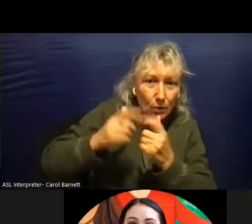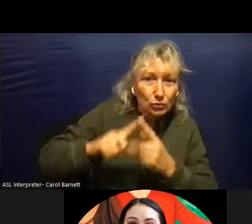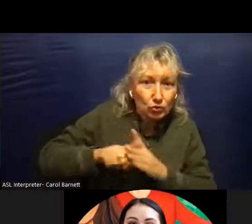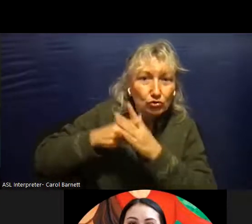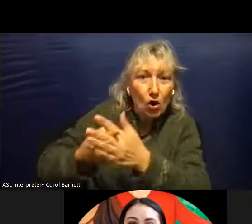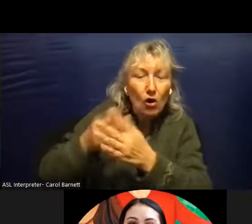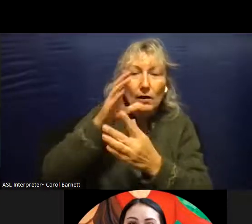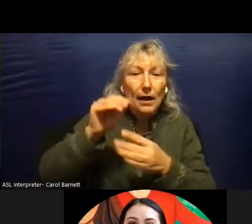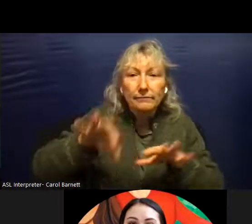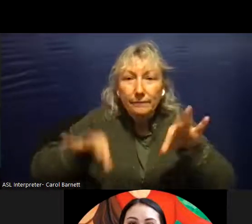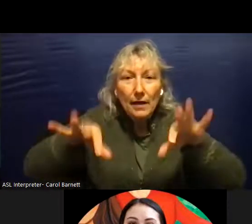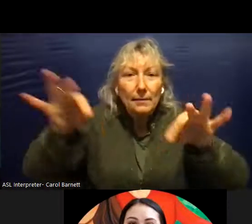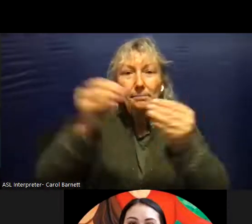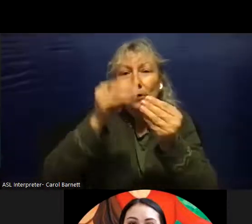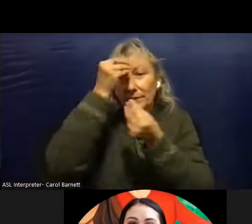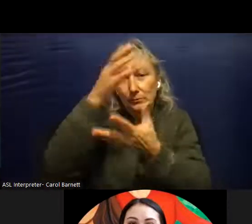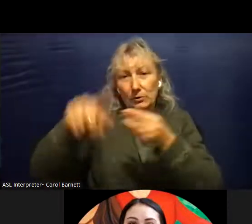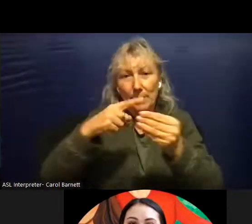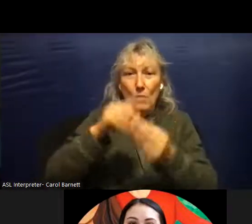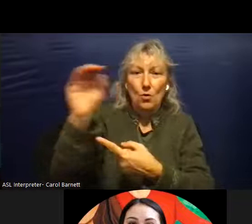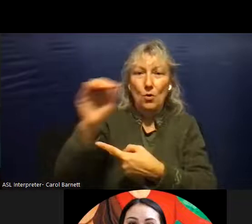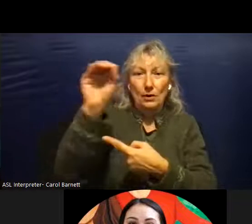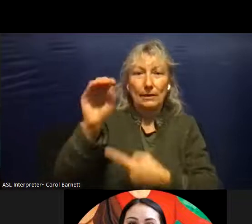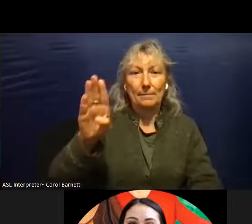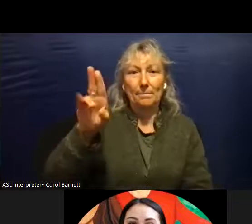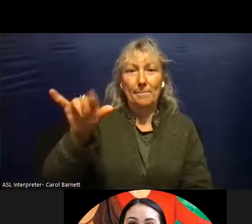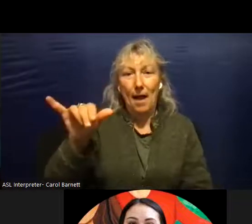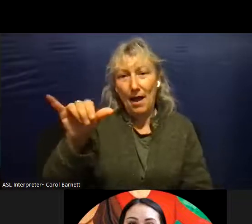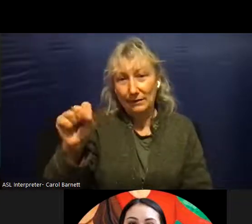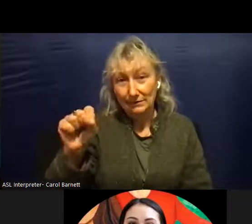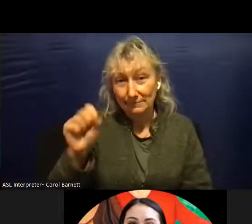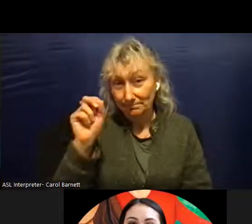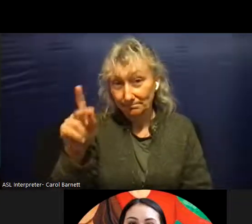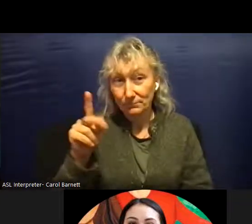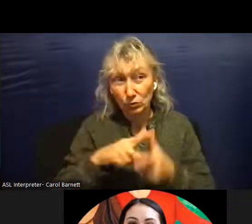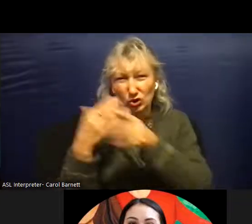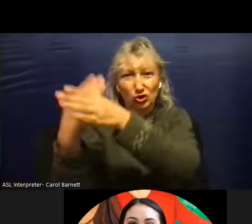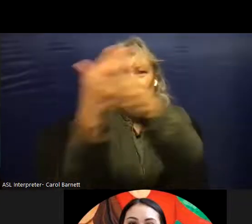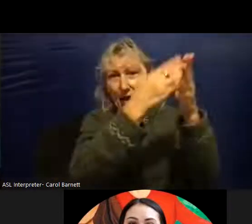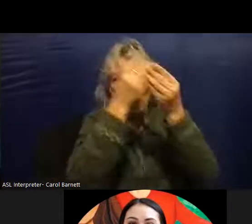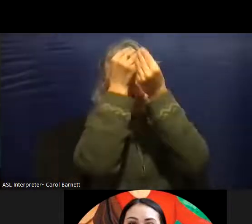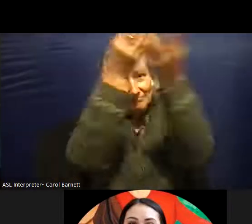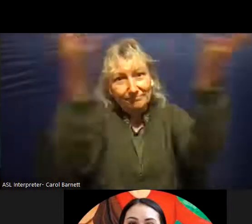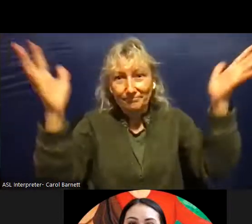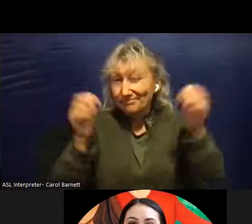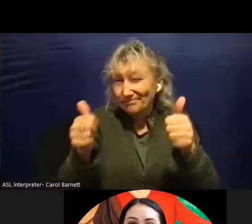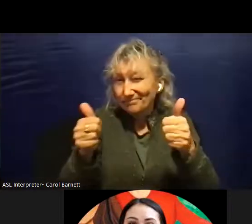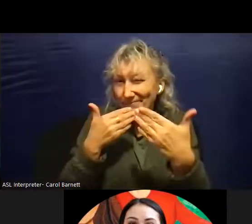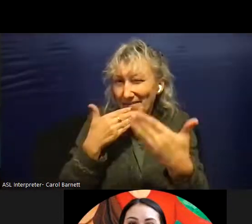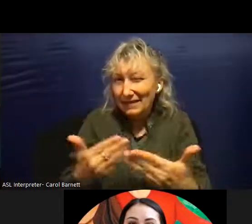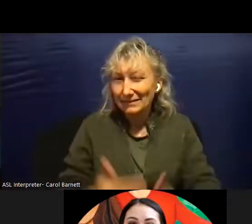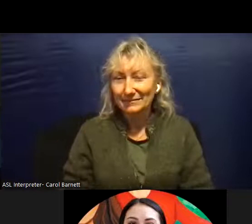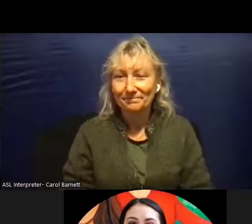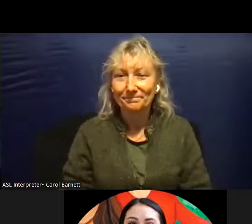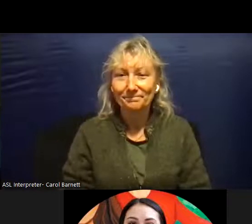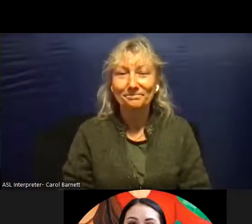So. thank you not. I would like that information to, and how to get started.